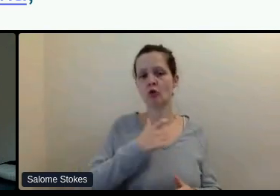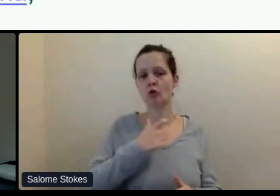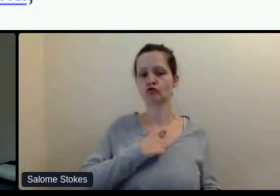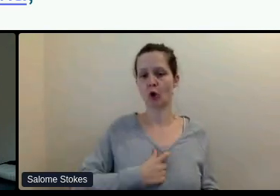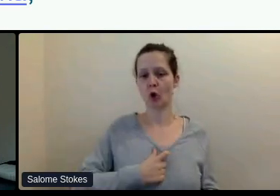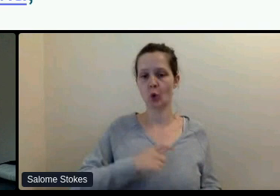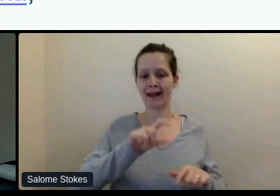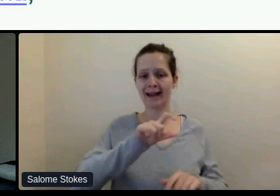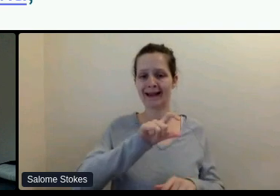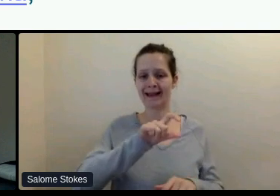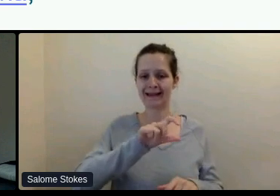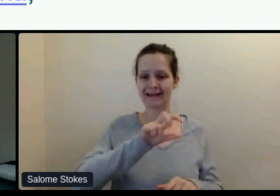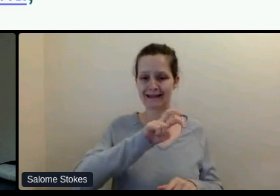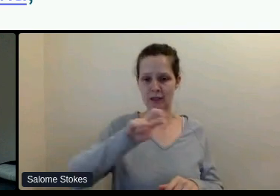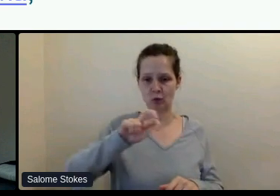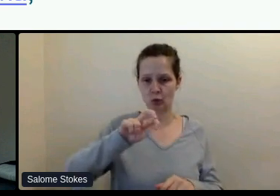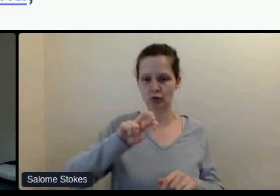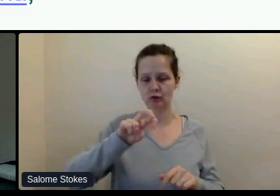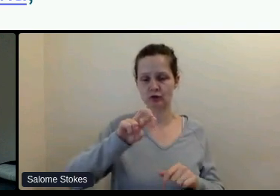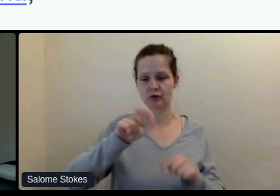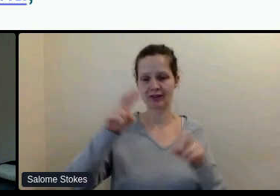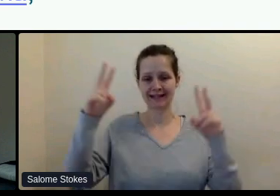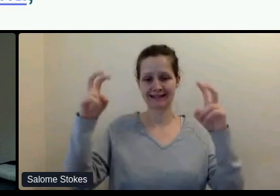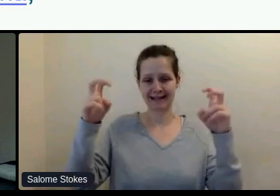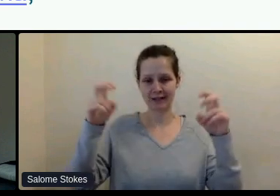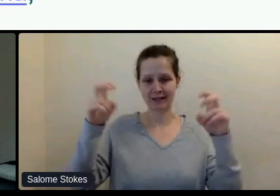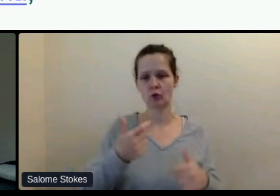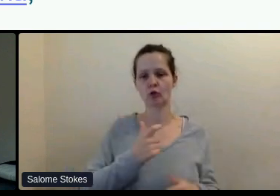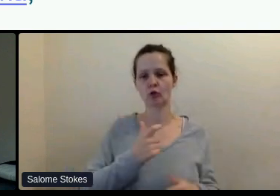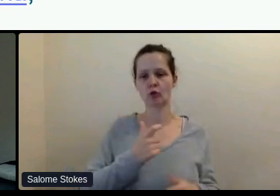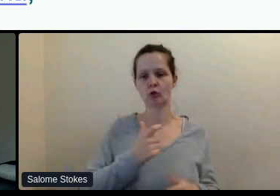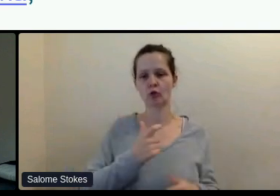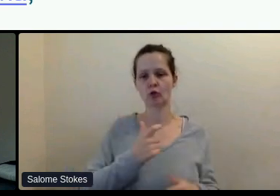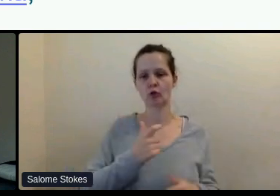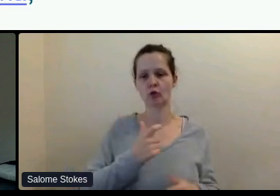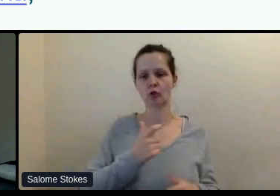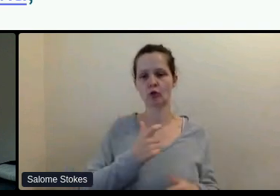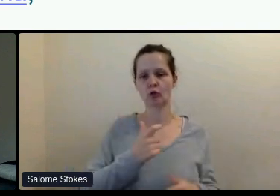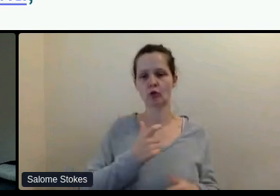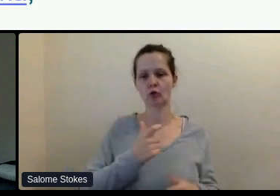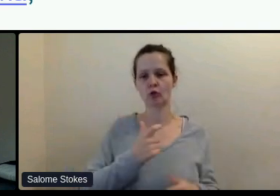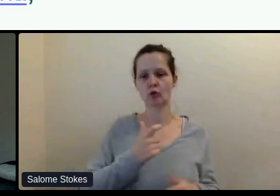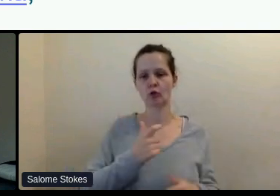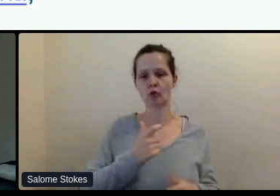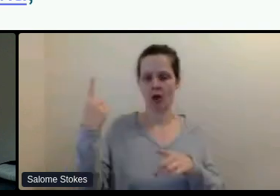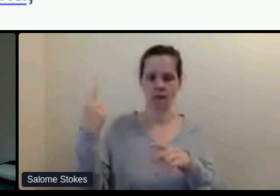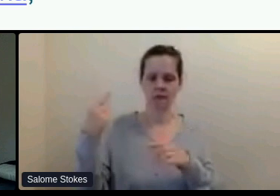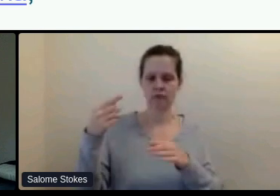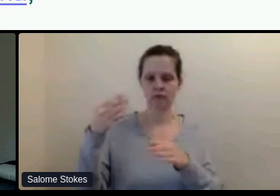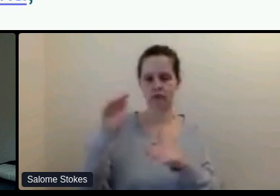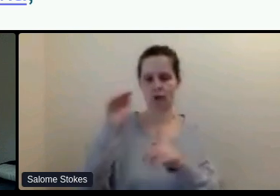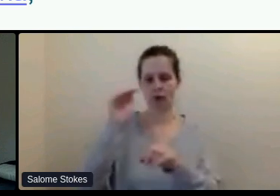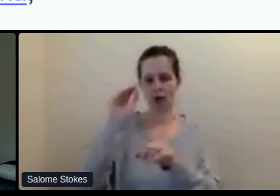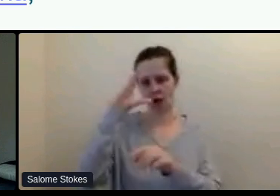those are all turn elements into live regions and that's useful.